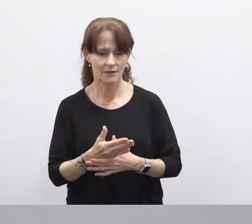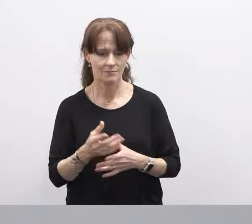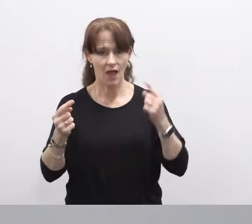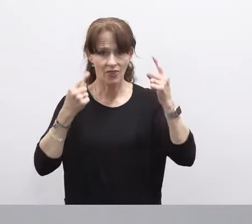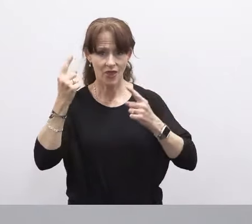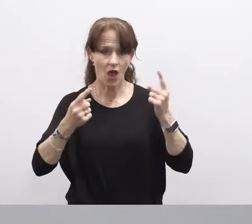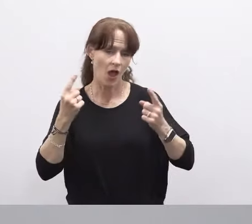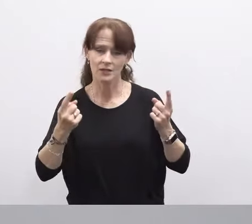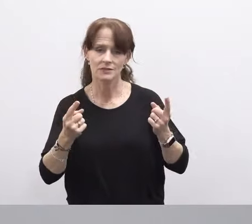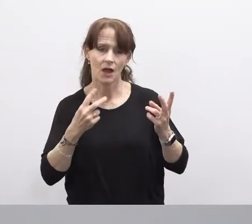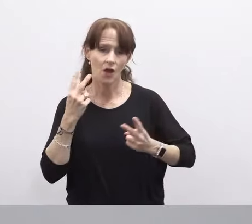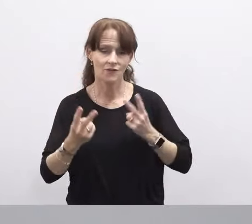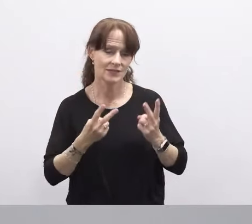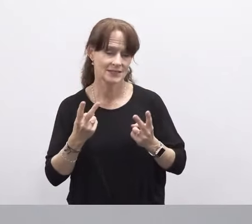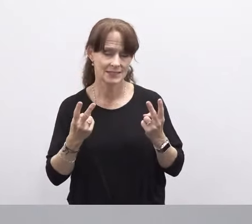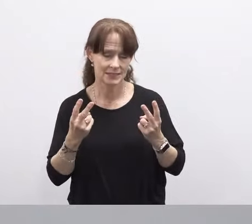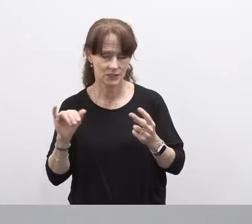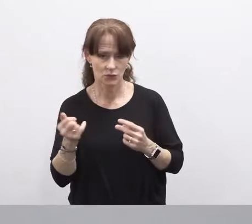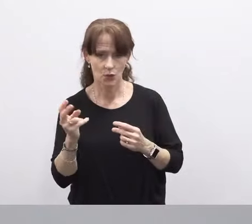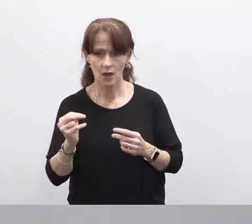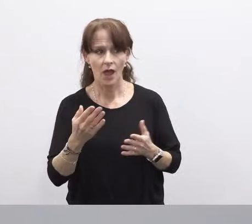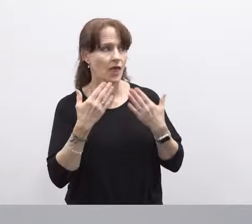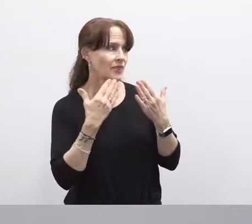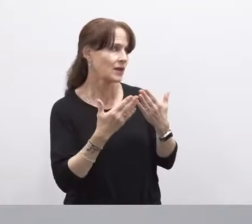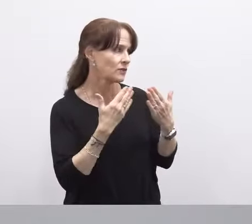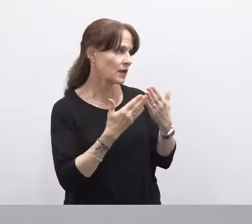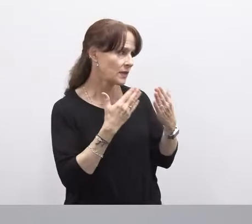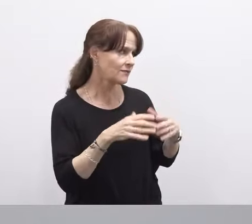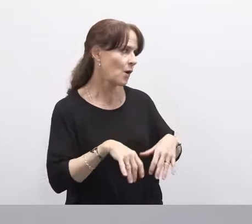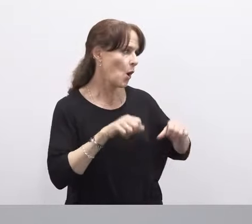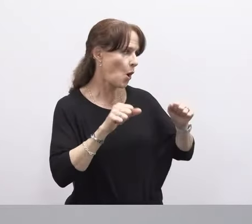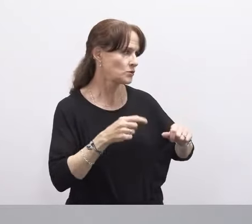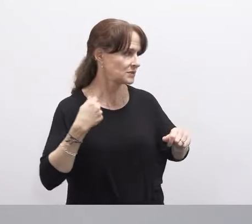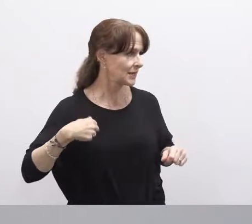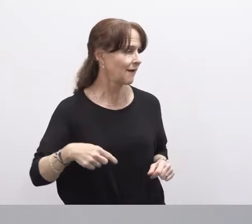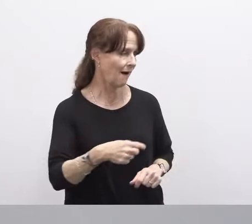on our visit to Jordan. First of all, thank you, thank you for hosting us.